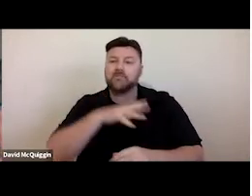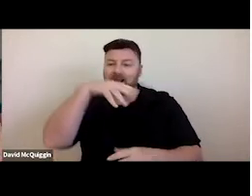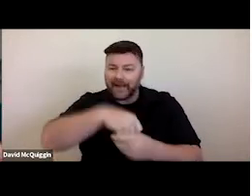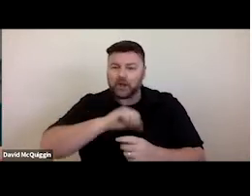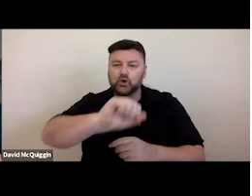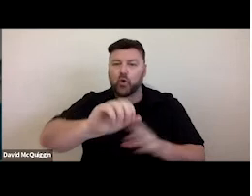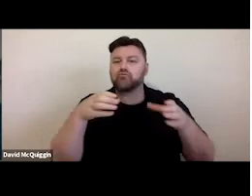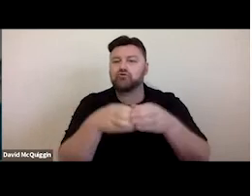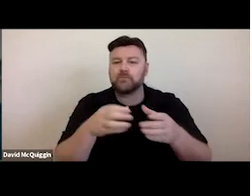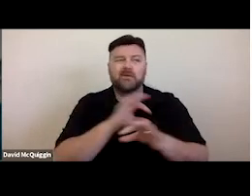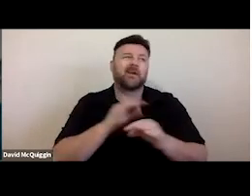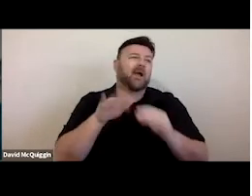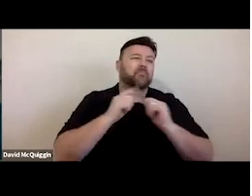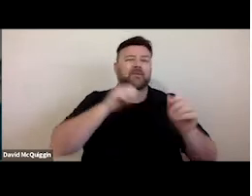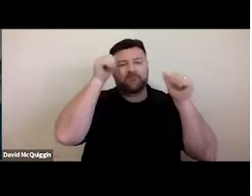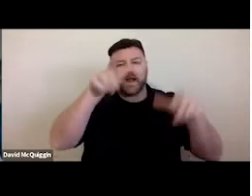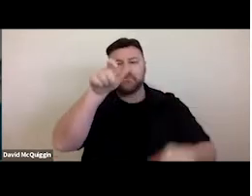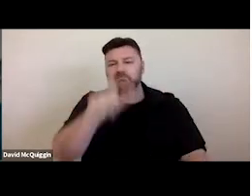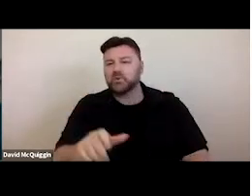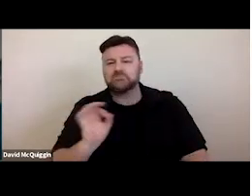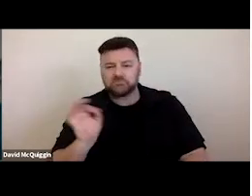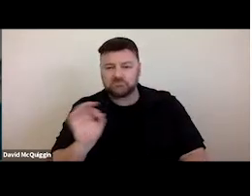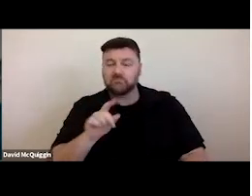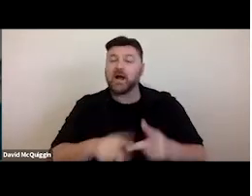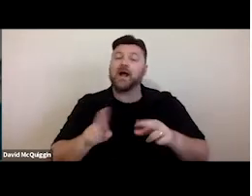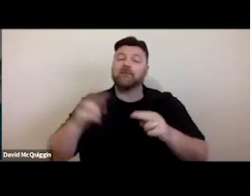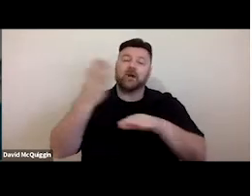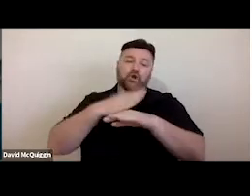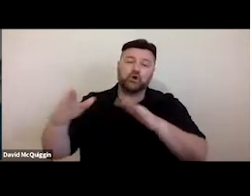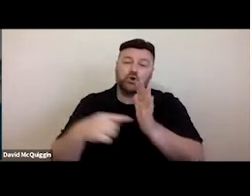the internet thing - if there are new tax laws and accountants are